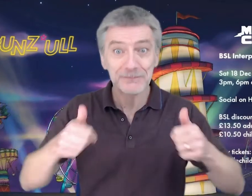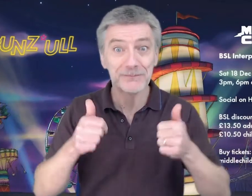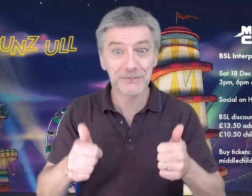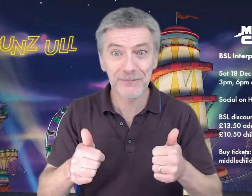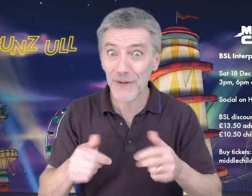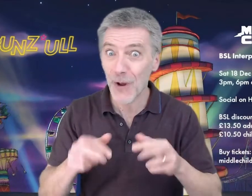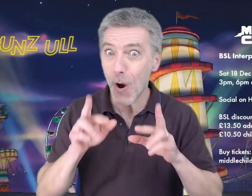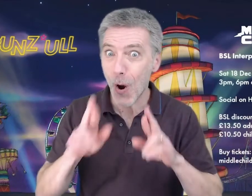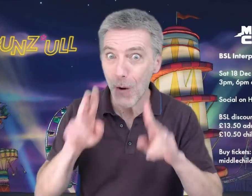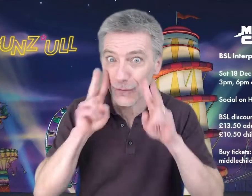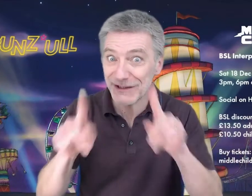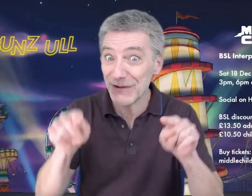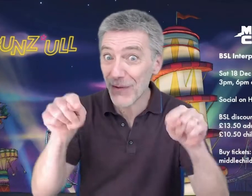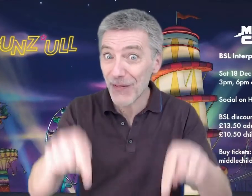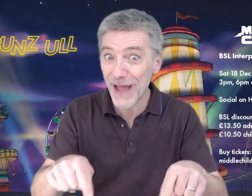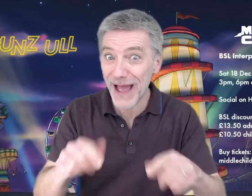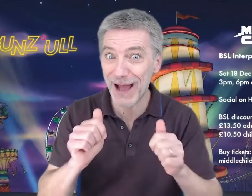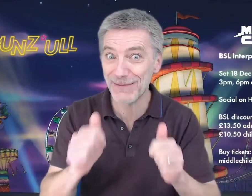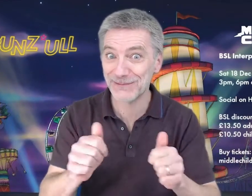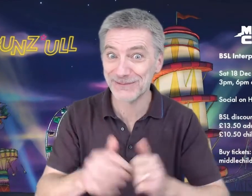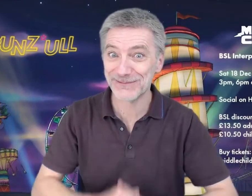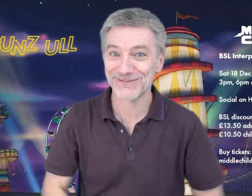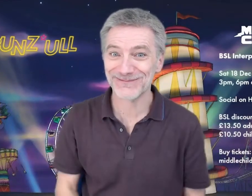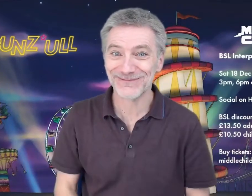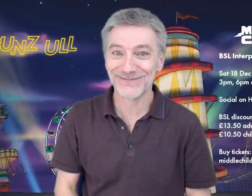Hope to see you all there!